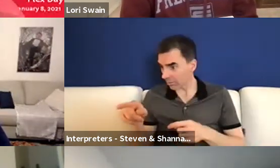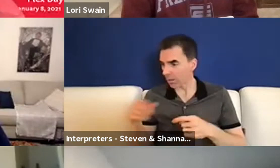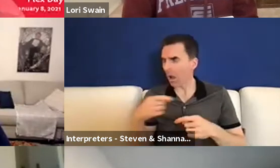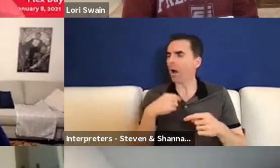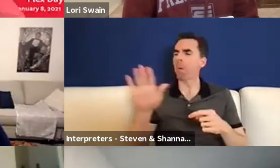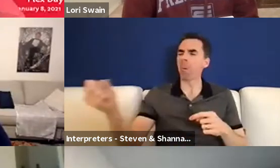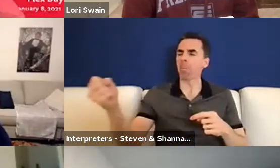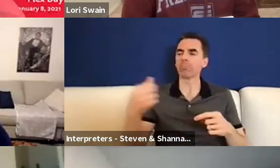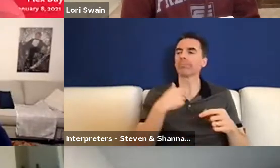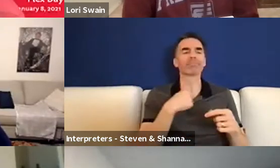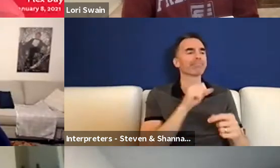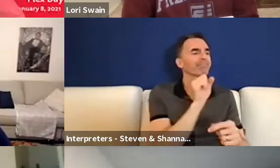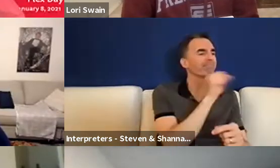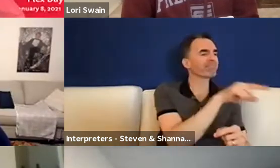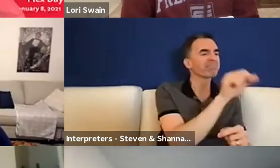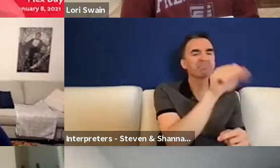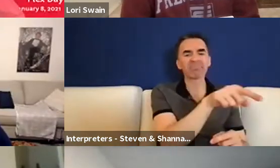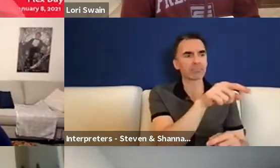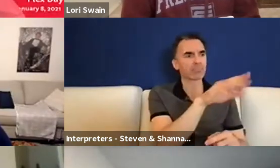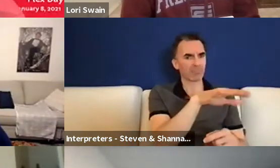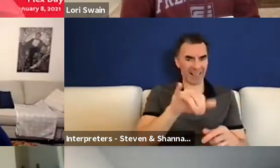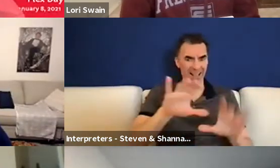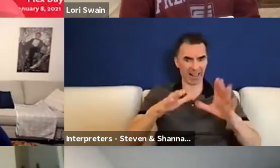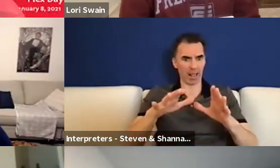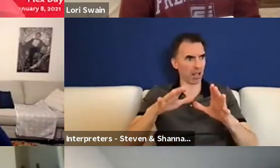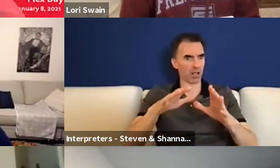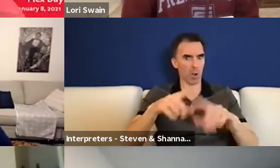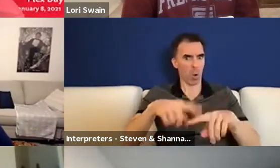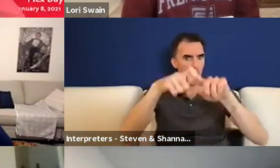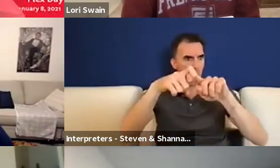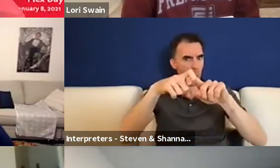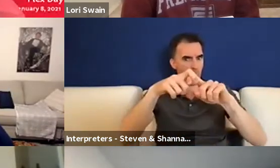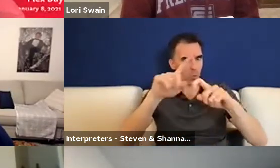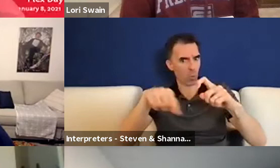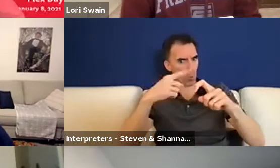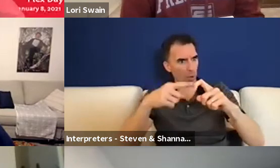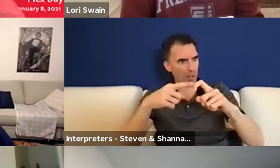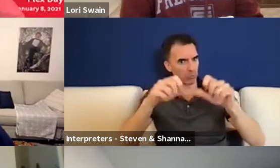this hold on this class wins this hold going to be removed? When is what how many students do you have on the waitlist, if I give you